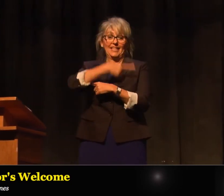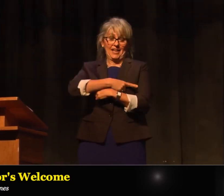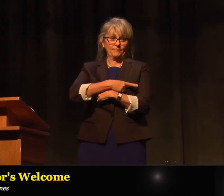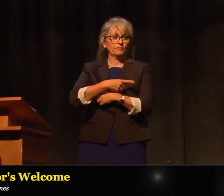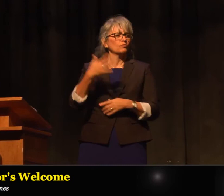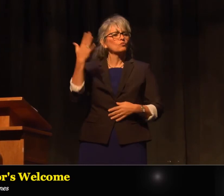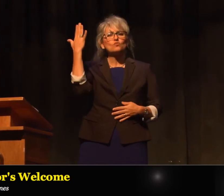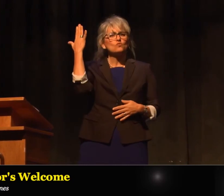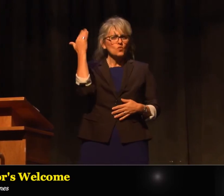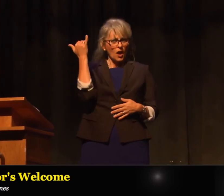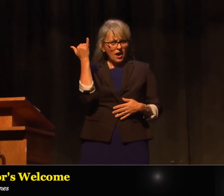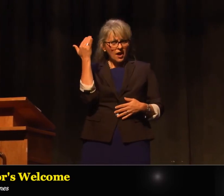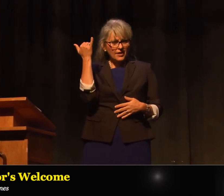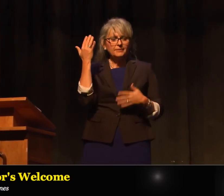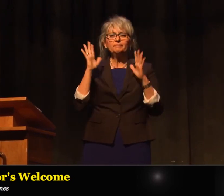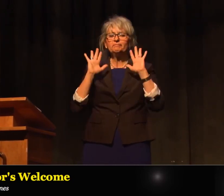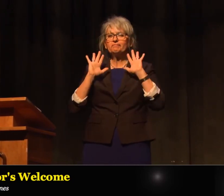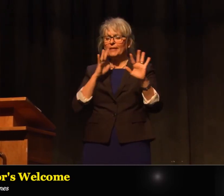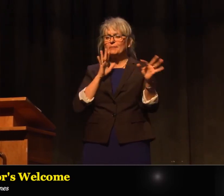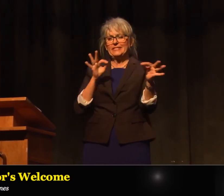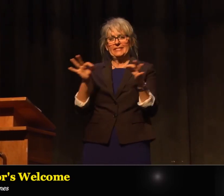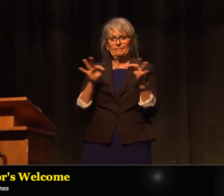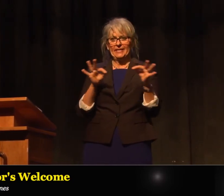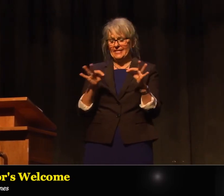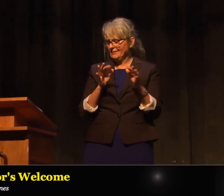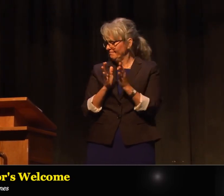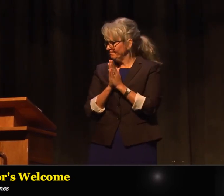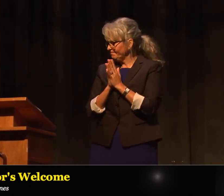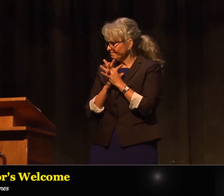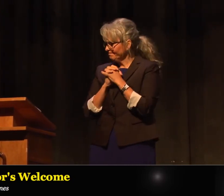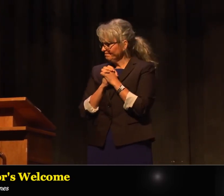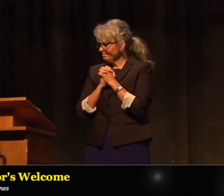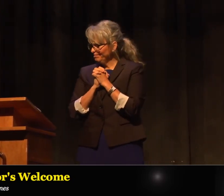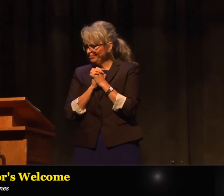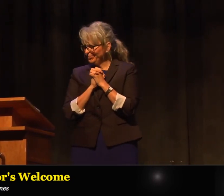This is my favorite day because...